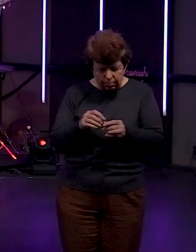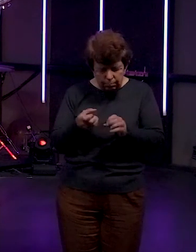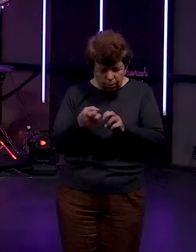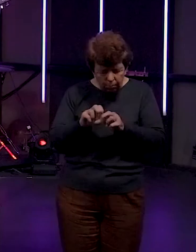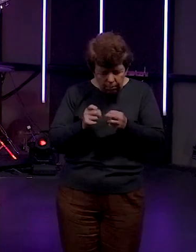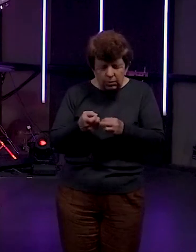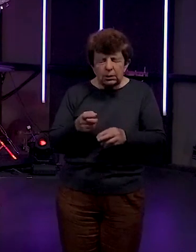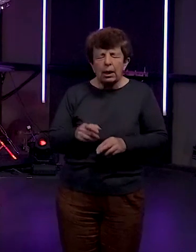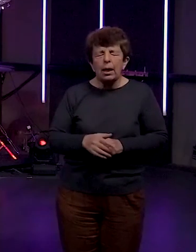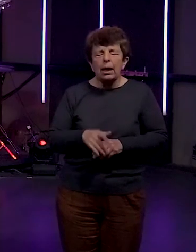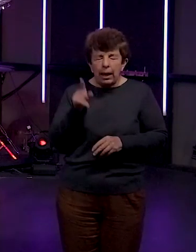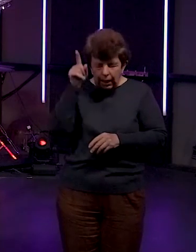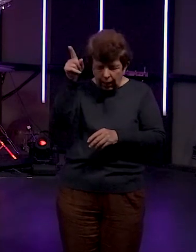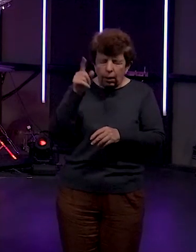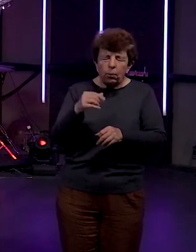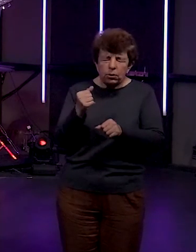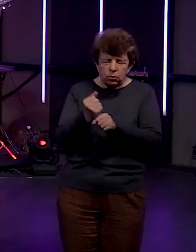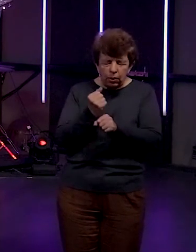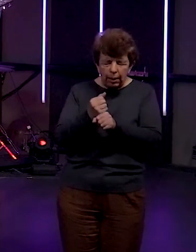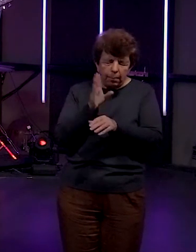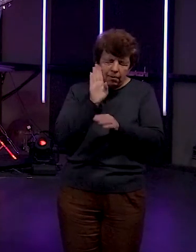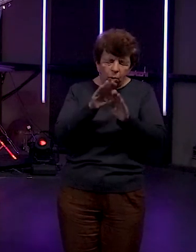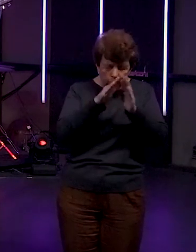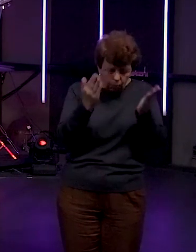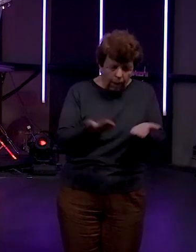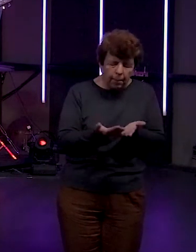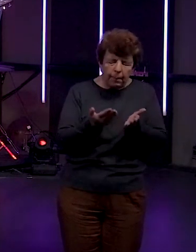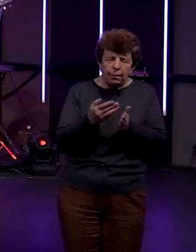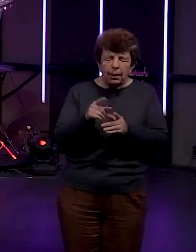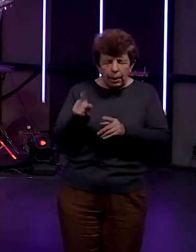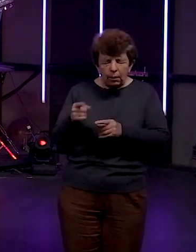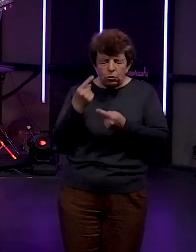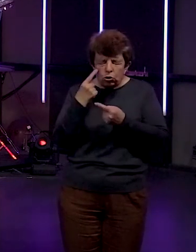the creation of the world but was revealed in these last times for your